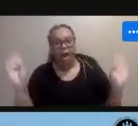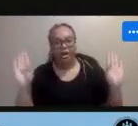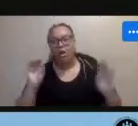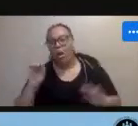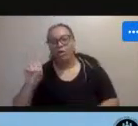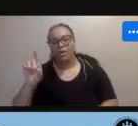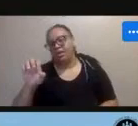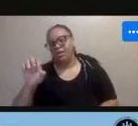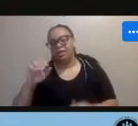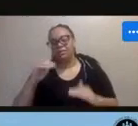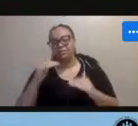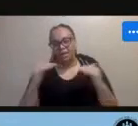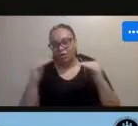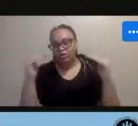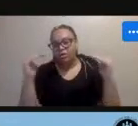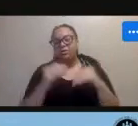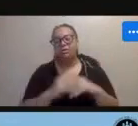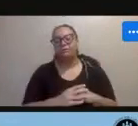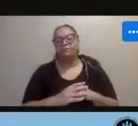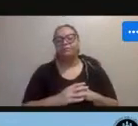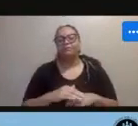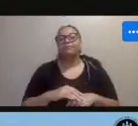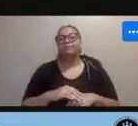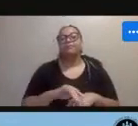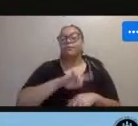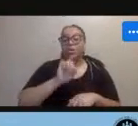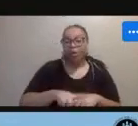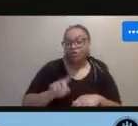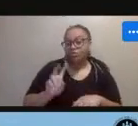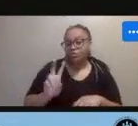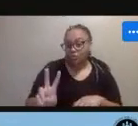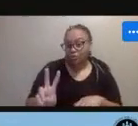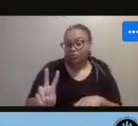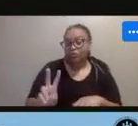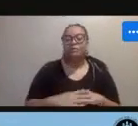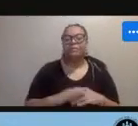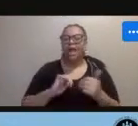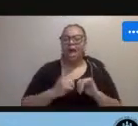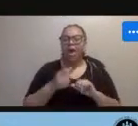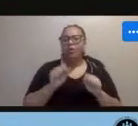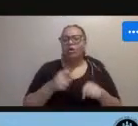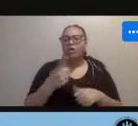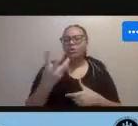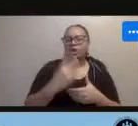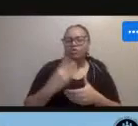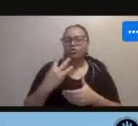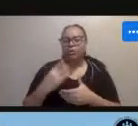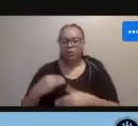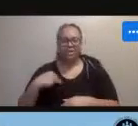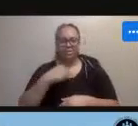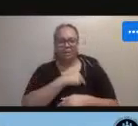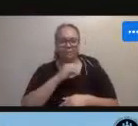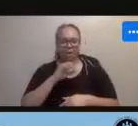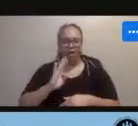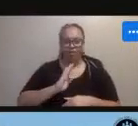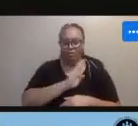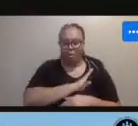THEY'RE STILL LAGGING IN WHAT SHOULD BE STATEWIDE ACCORDING